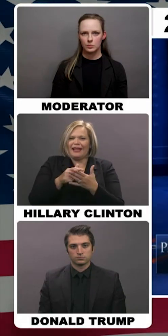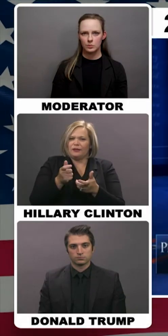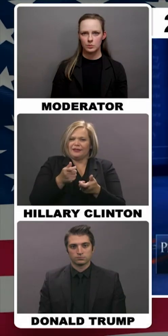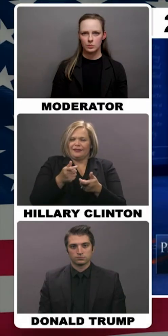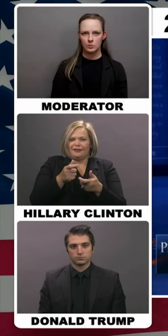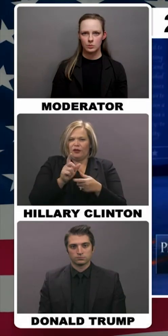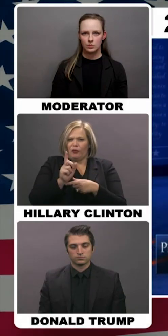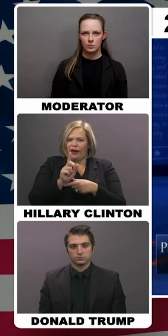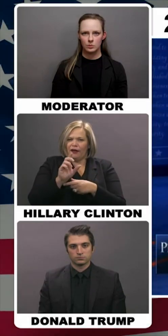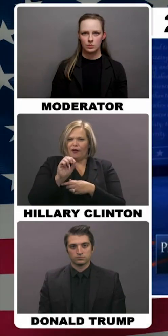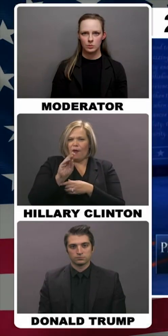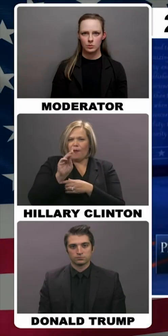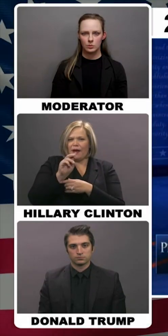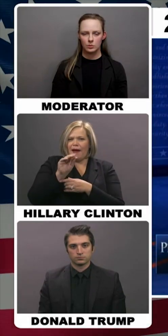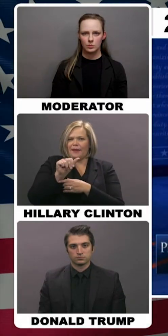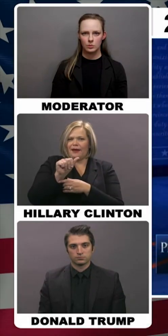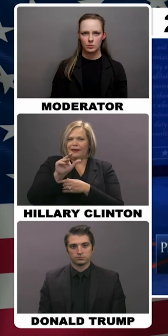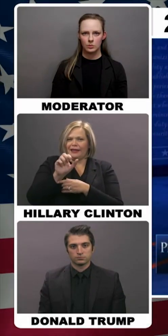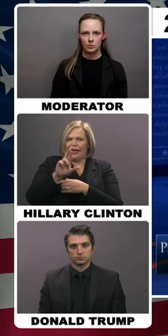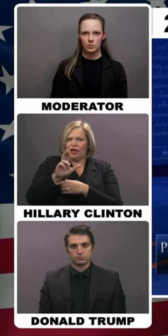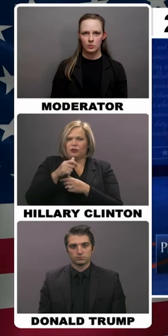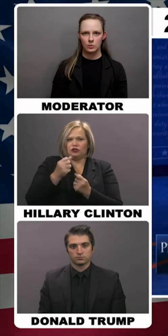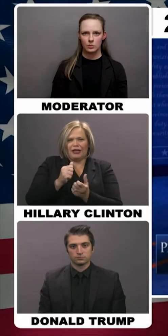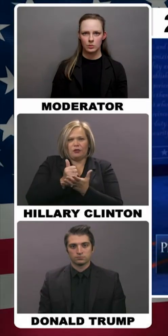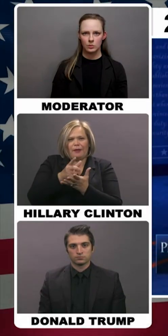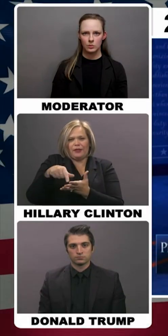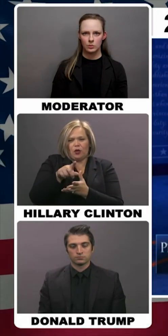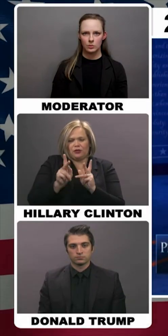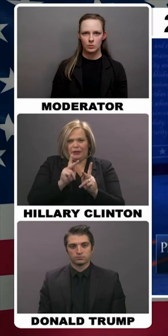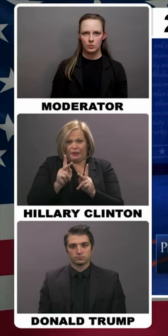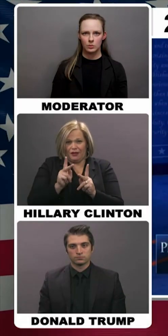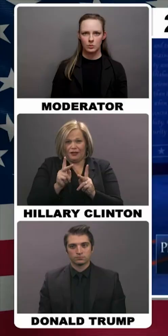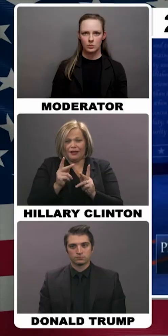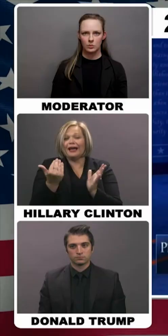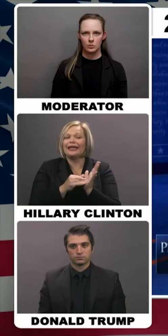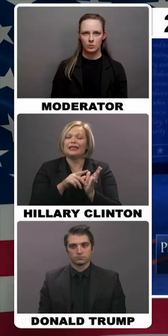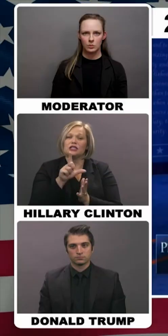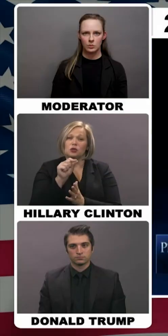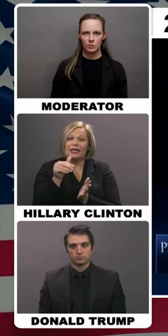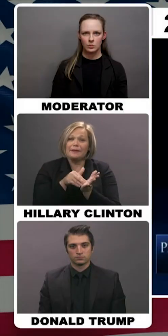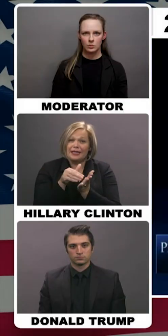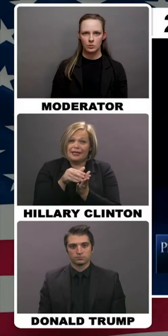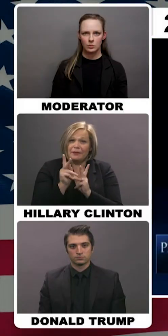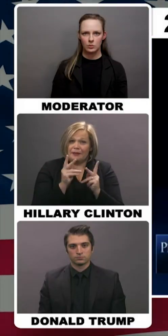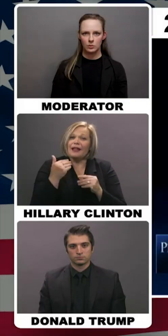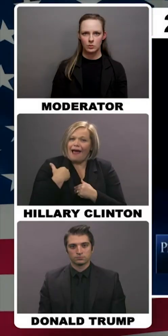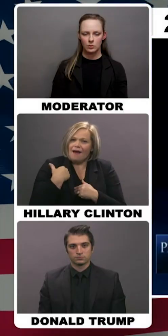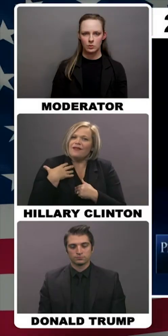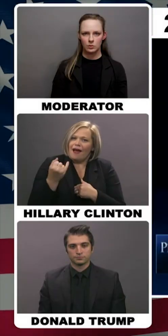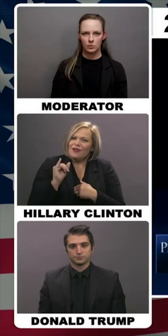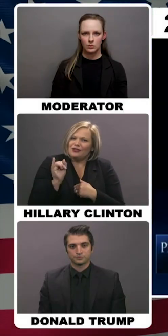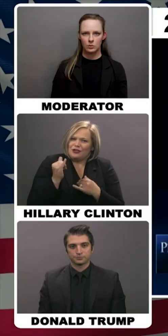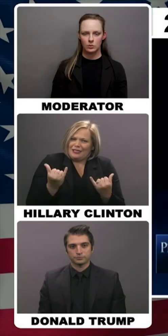uh, approach was to take. And like I say, 20 million people now have health insurance. So if we just rip it up